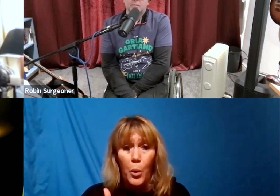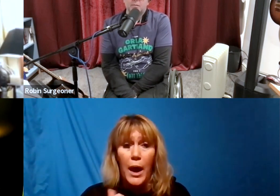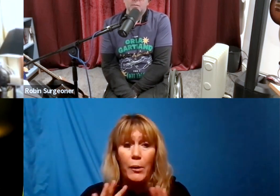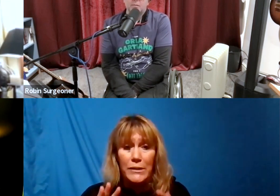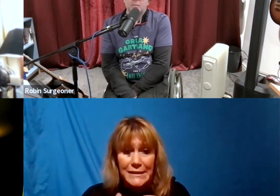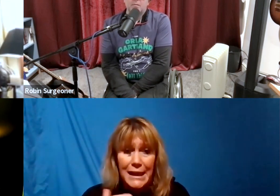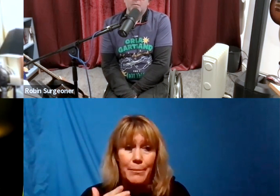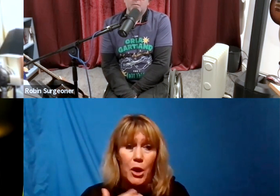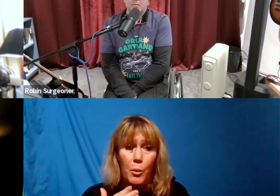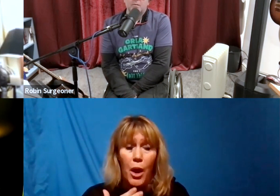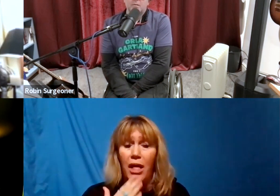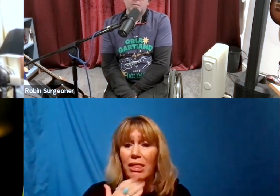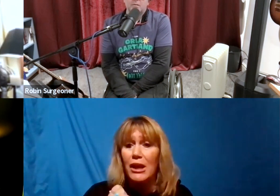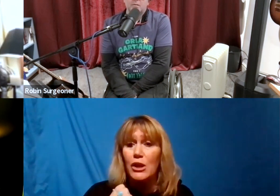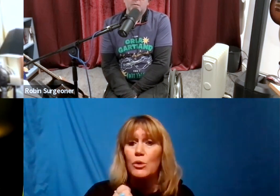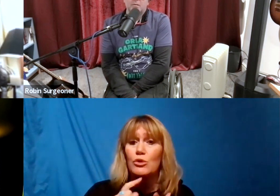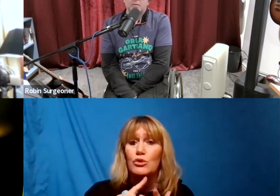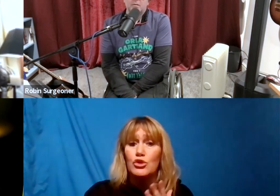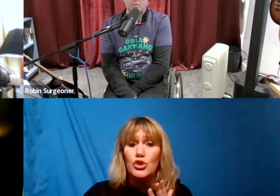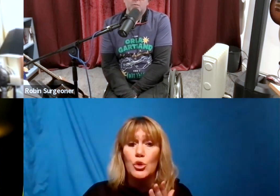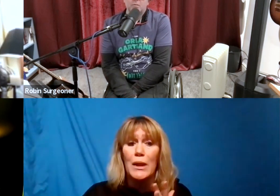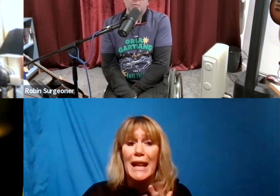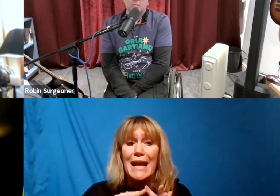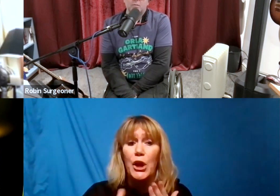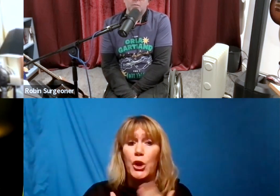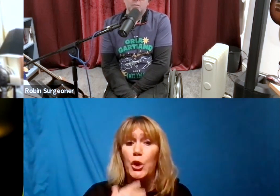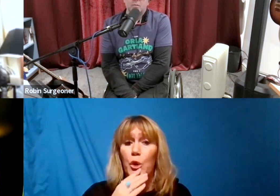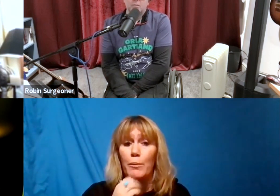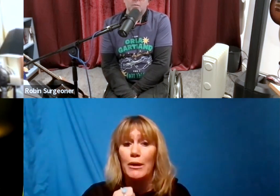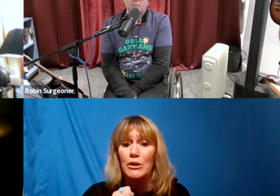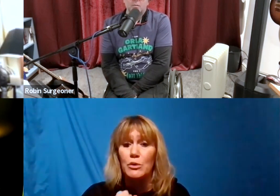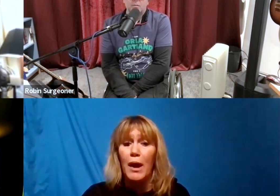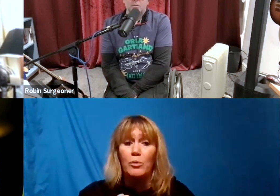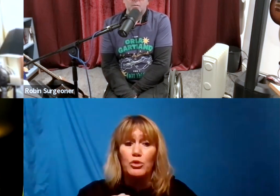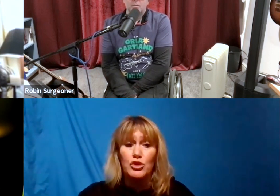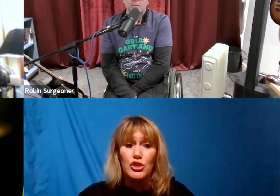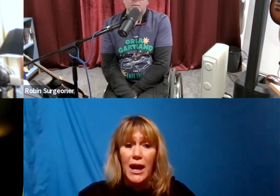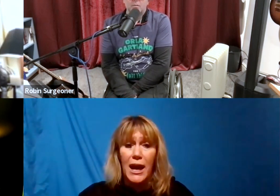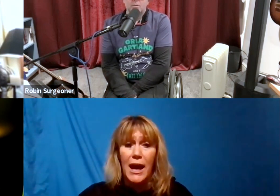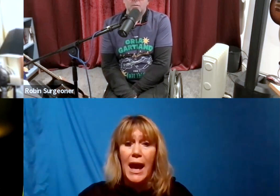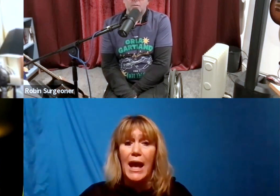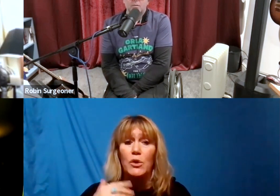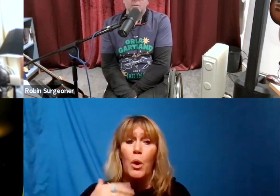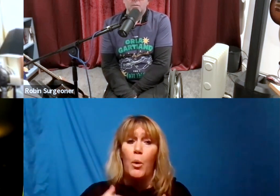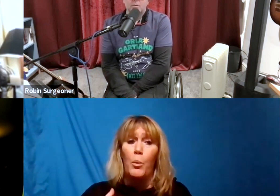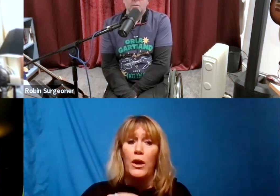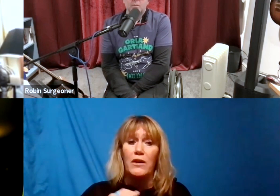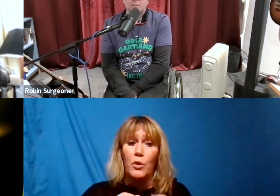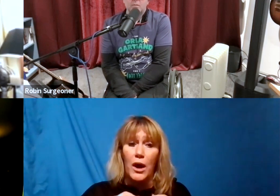To question everything I don't expect them to grow up to think like me And maybe have more faith in all humanity But at least I hope they're able to see The world for what it is